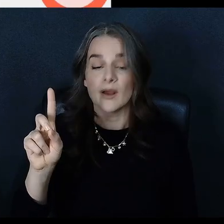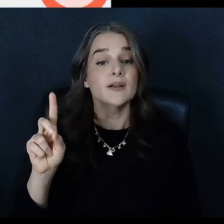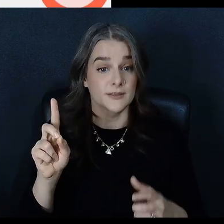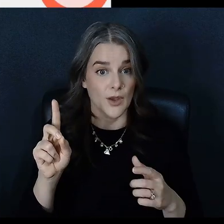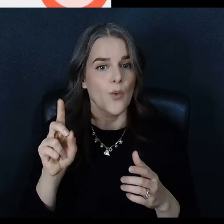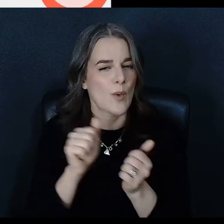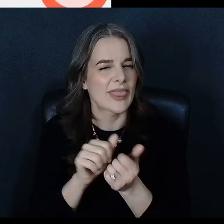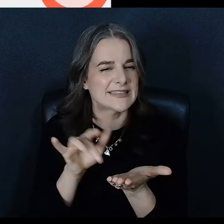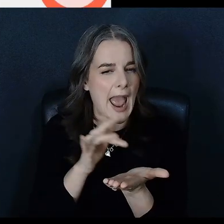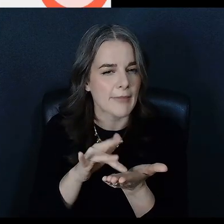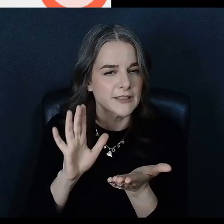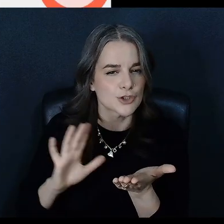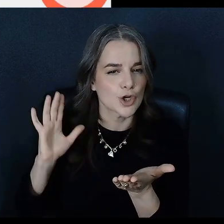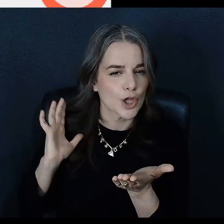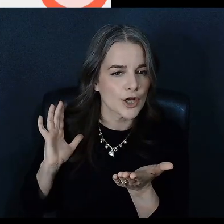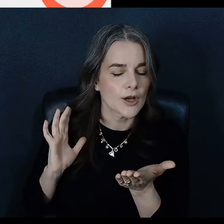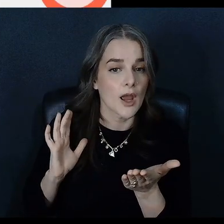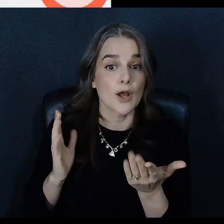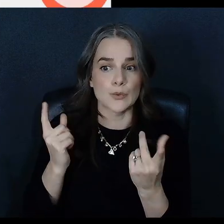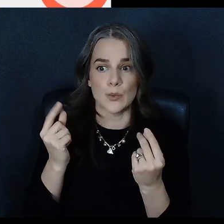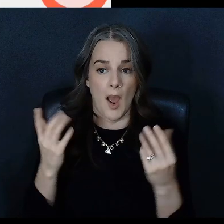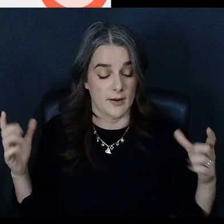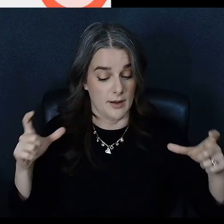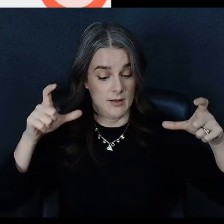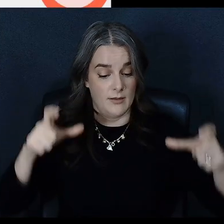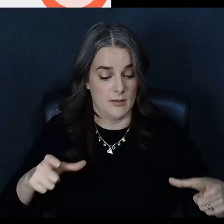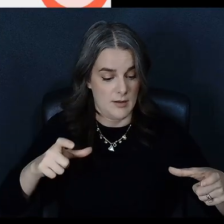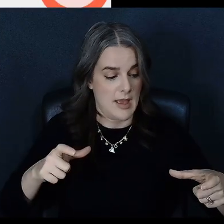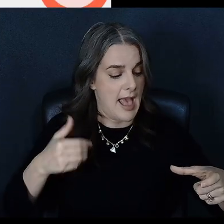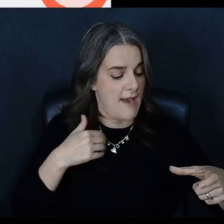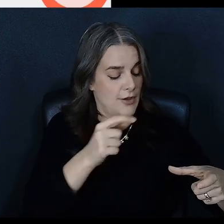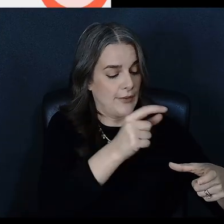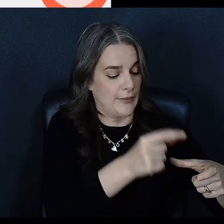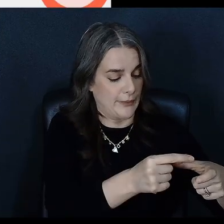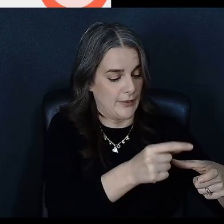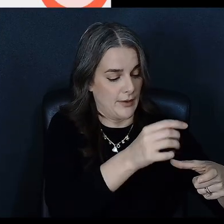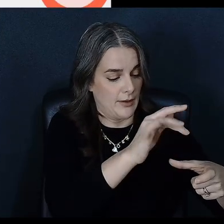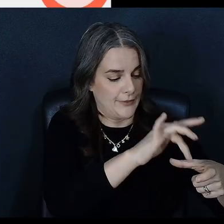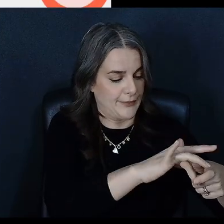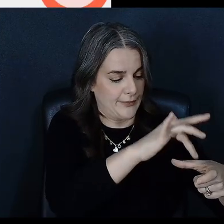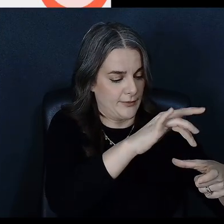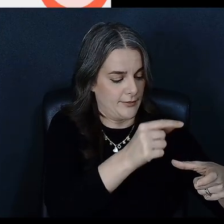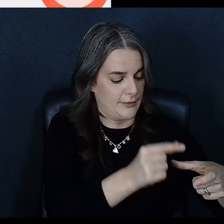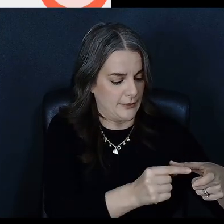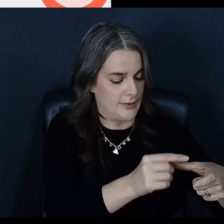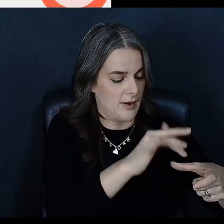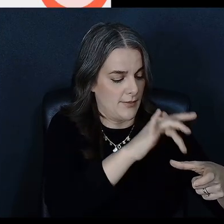to help them isolate into the key they want to press. Maybe they need a little more modifications,